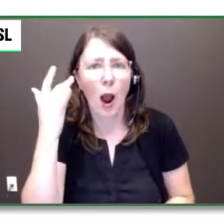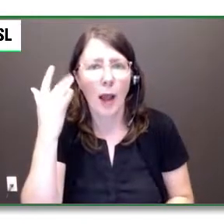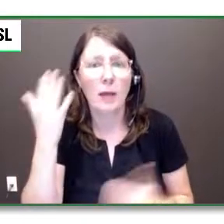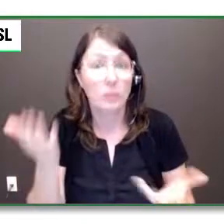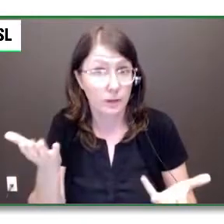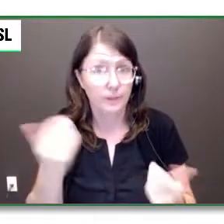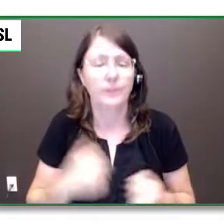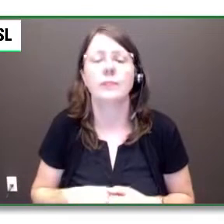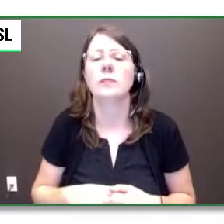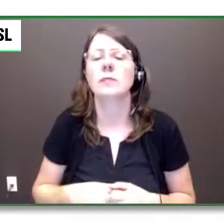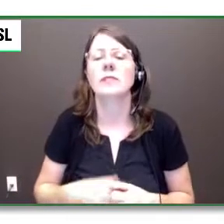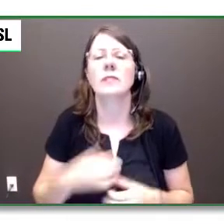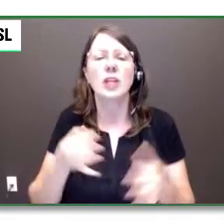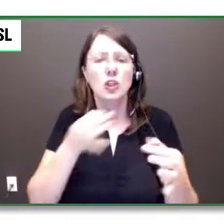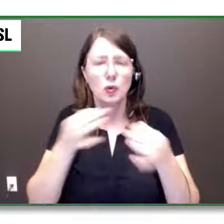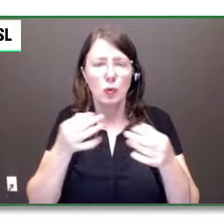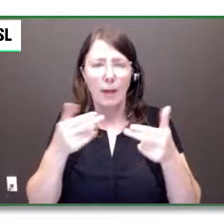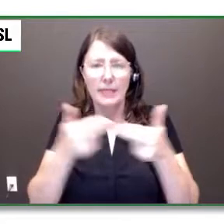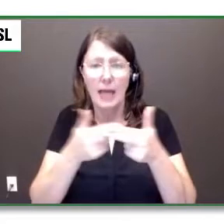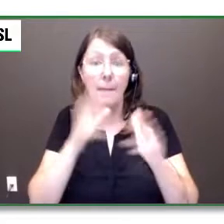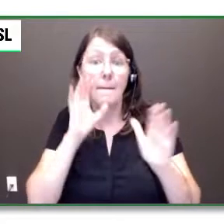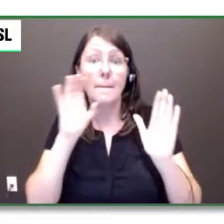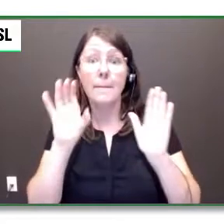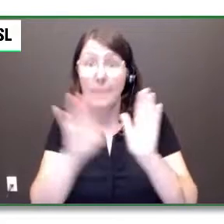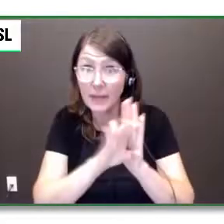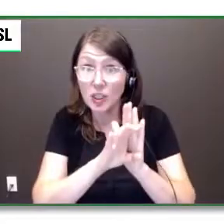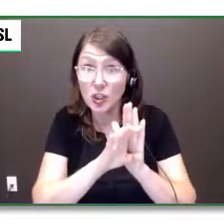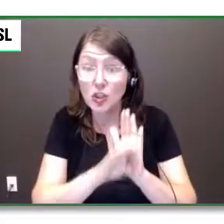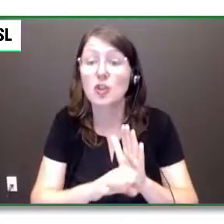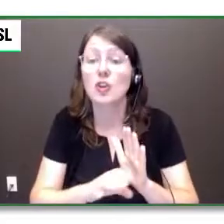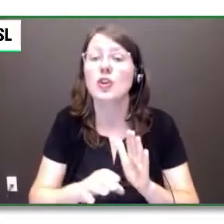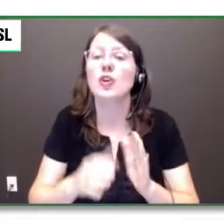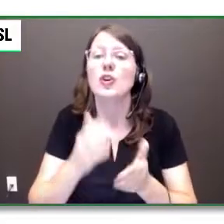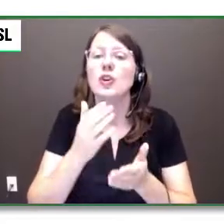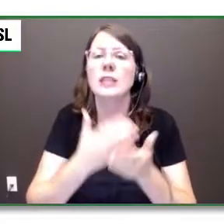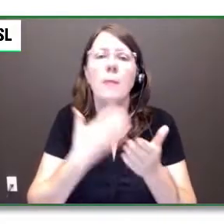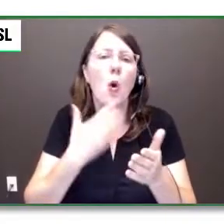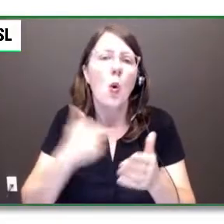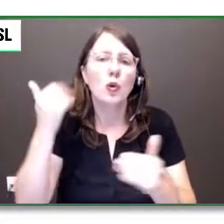um an older a group of older adults and some in wheelchairs listening to a park